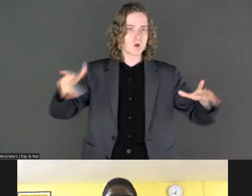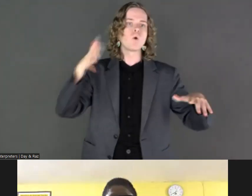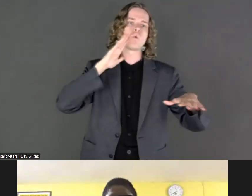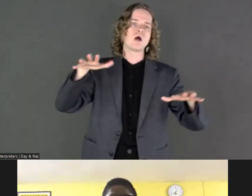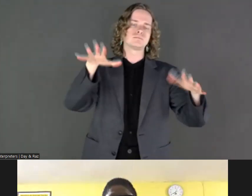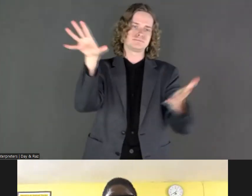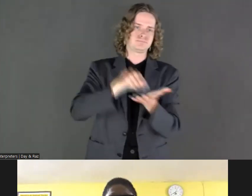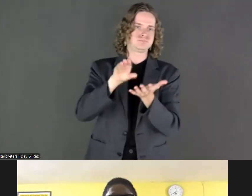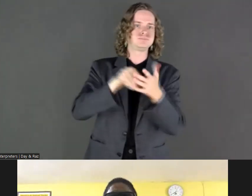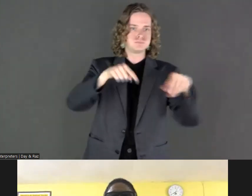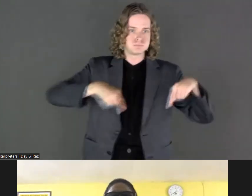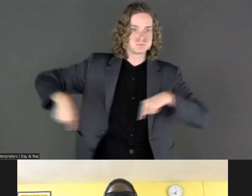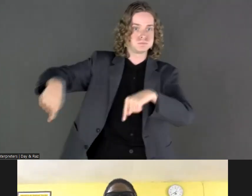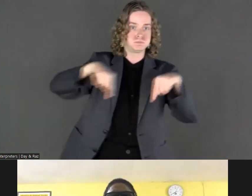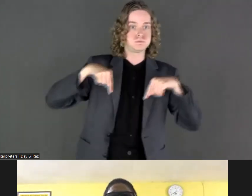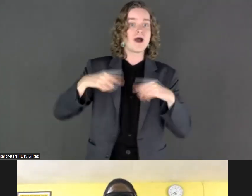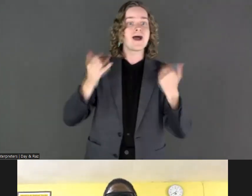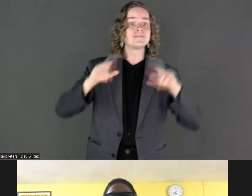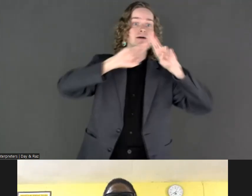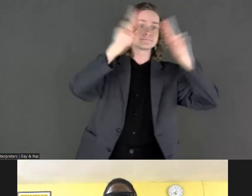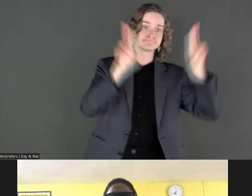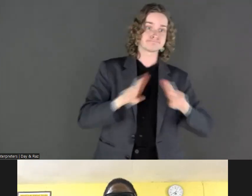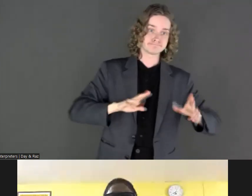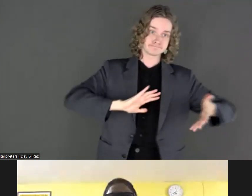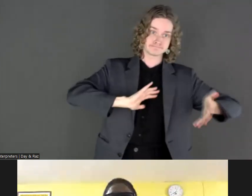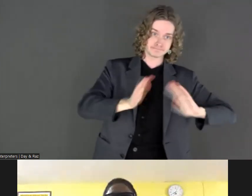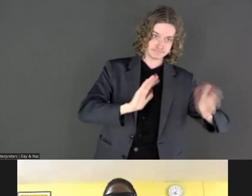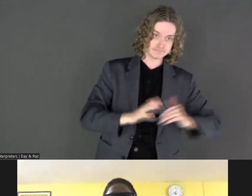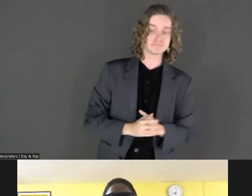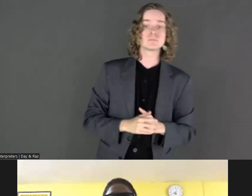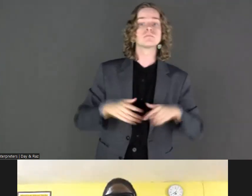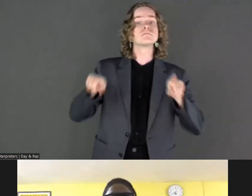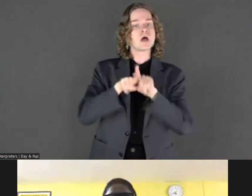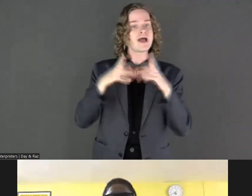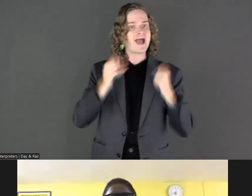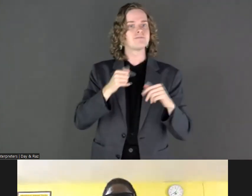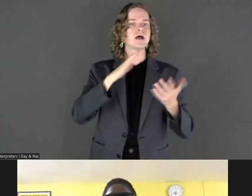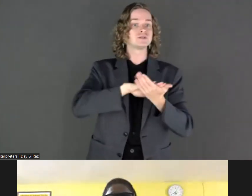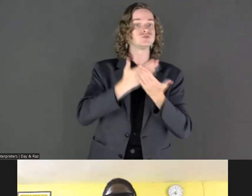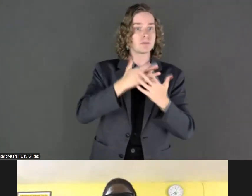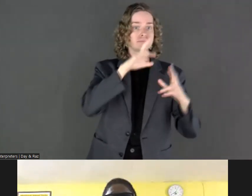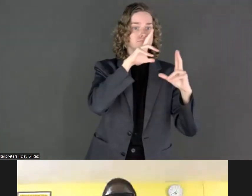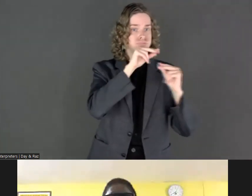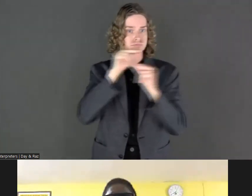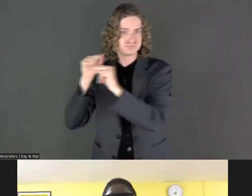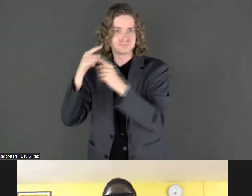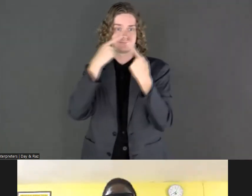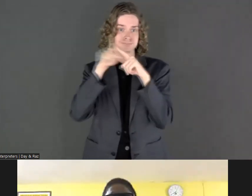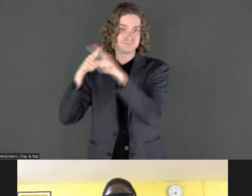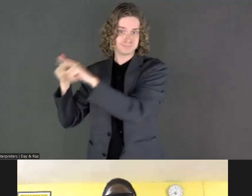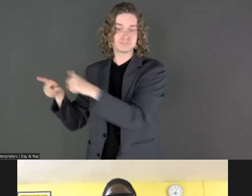in English, English and language interpretation in Bahasa Romanian and Ukrainian. Assisi bathroom